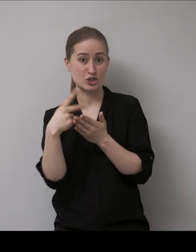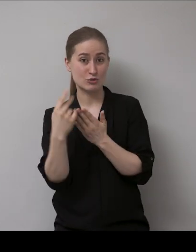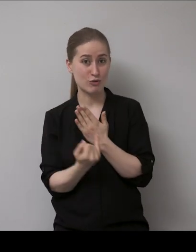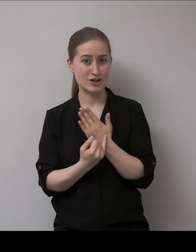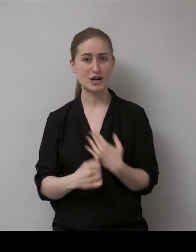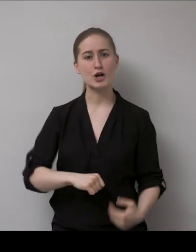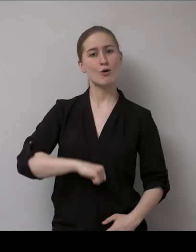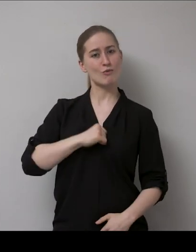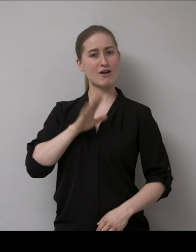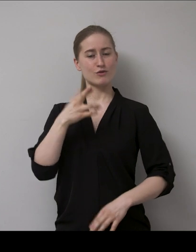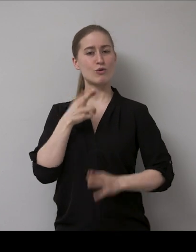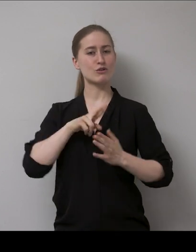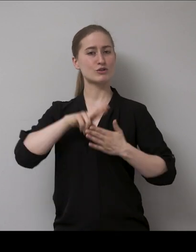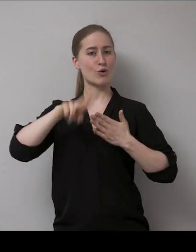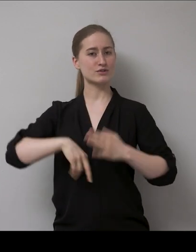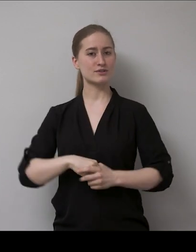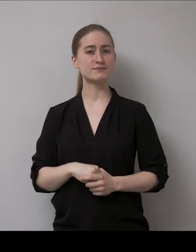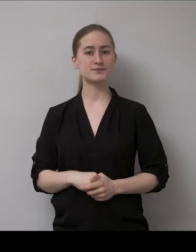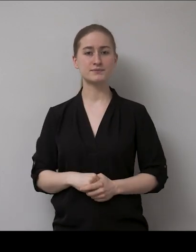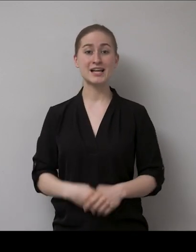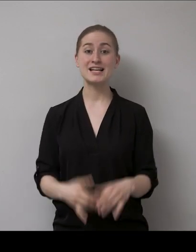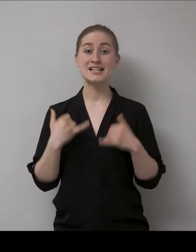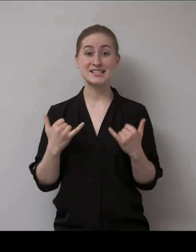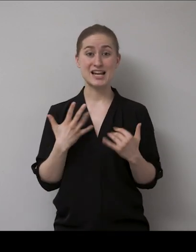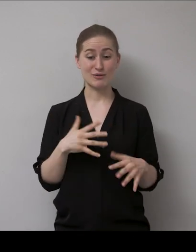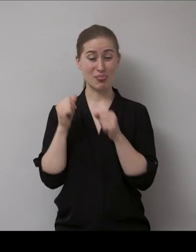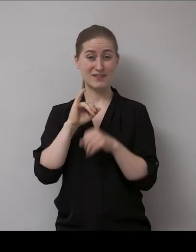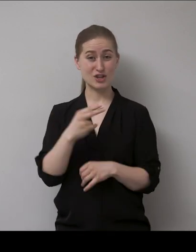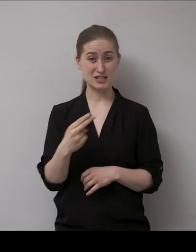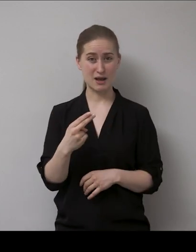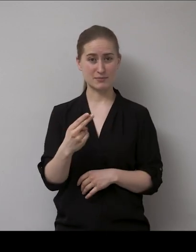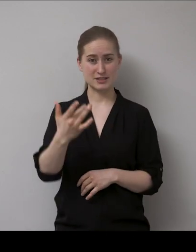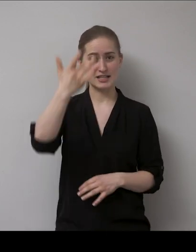proud of your results. Today, you leave Johns Hopkins intellectually richer,